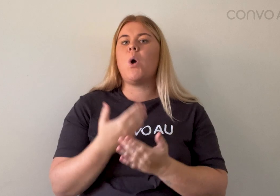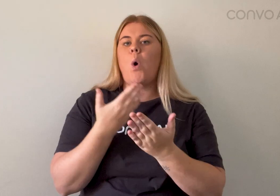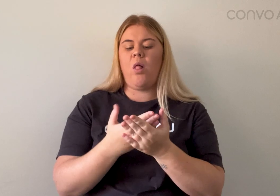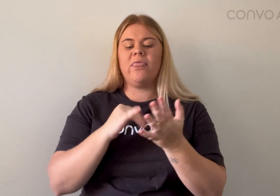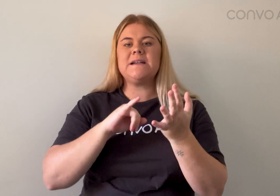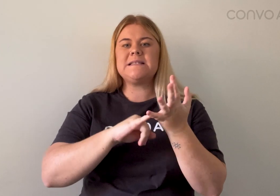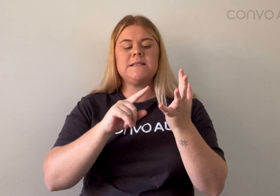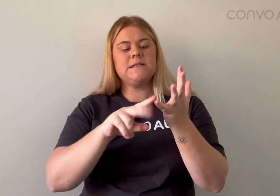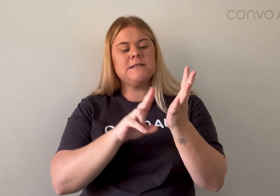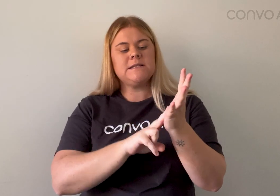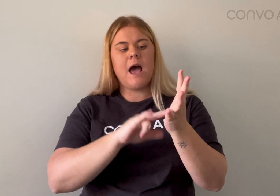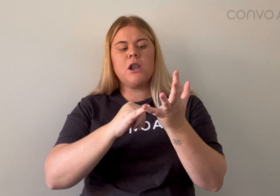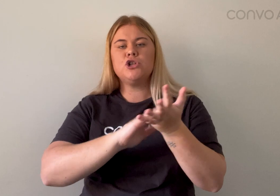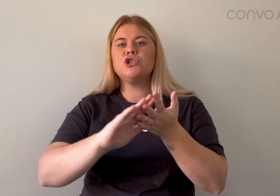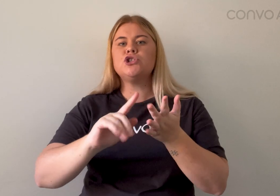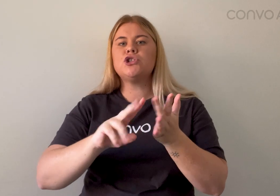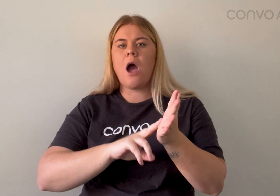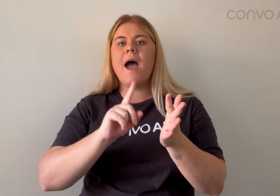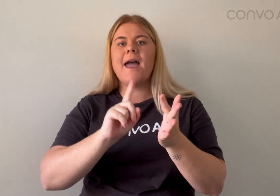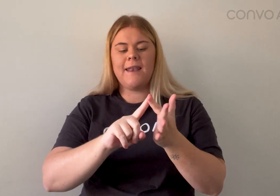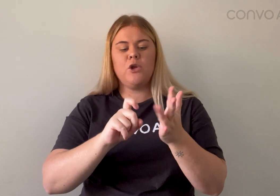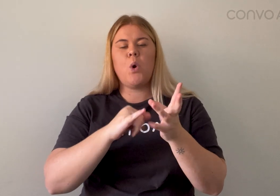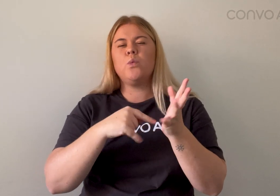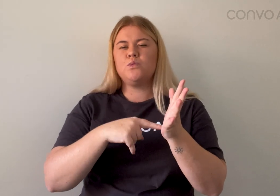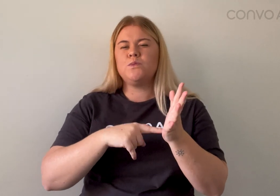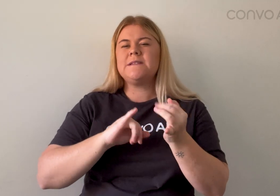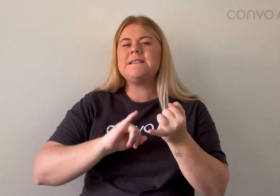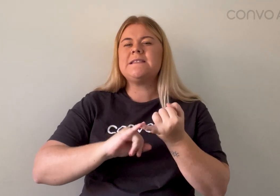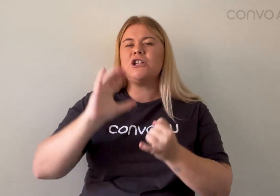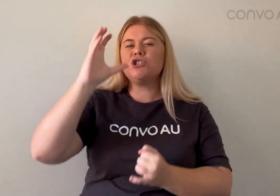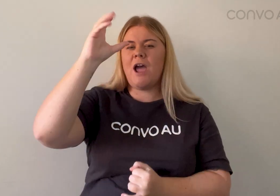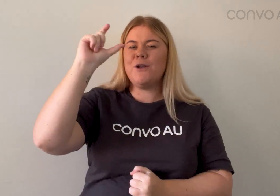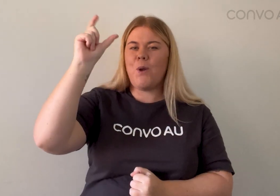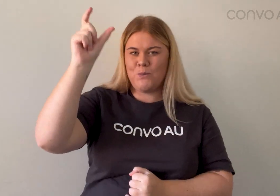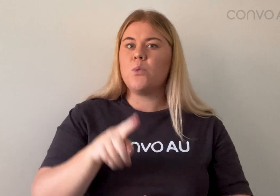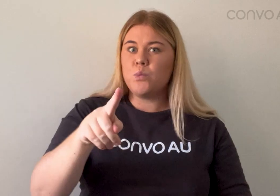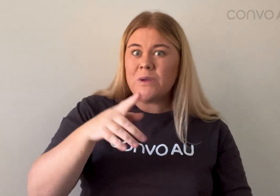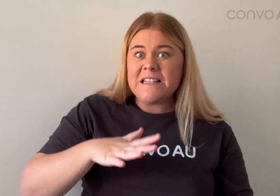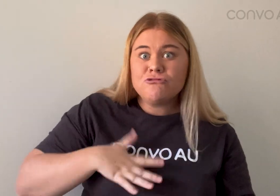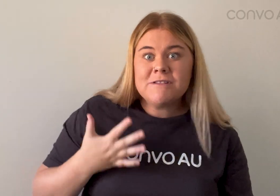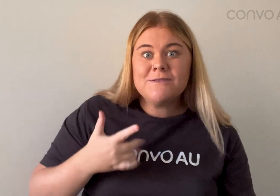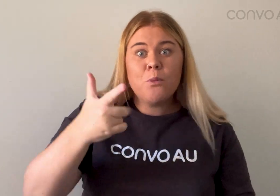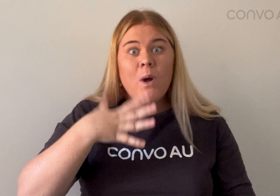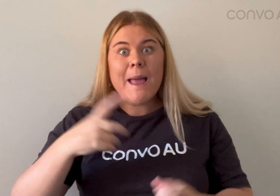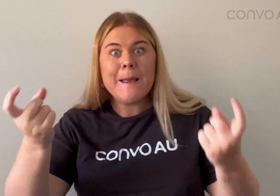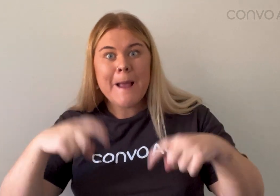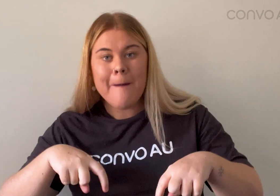On the Sunshine Coast. Want to come?